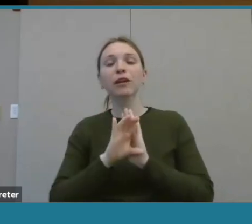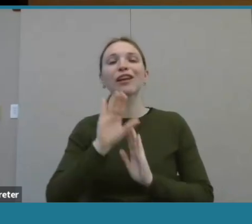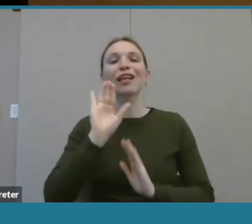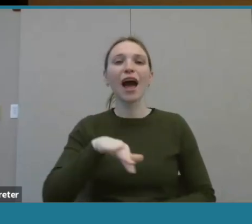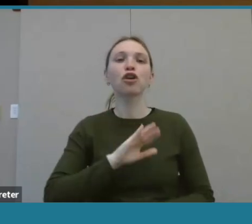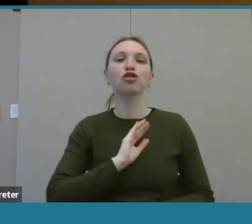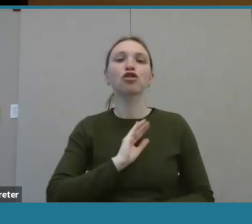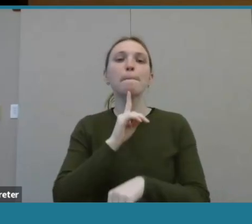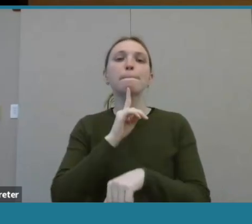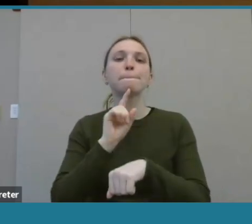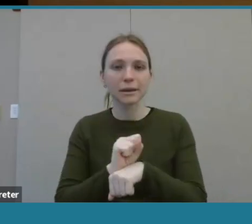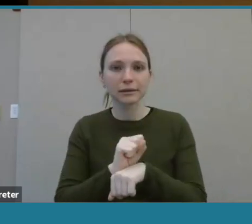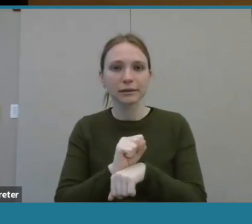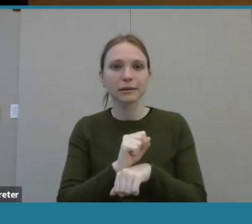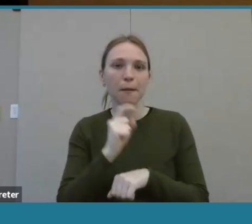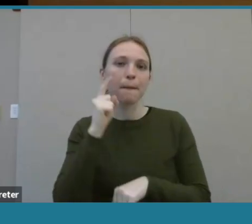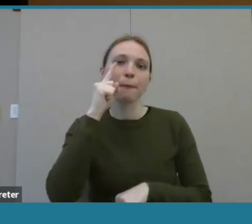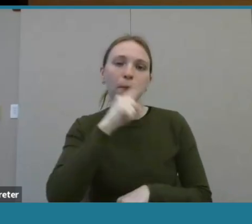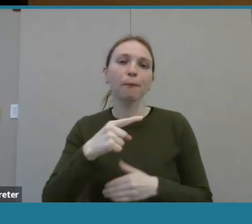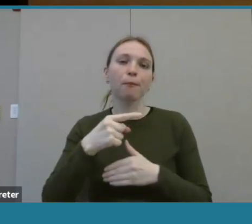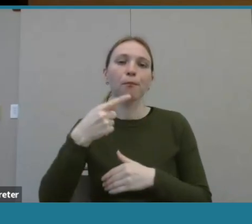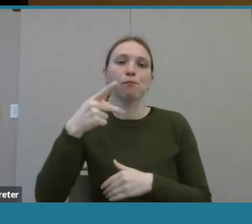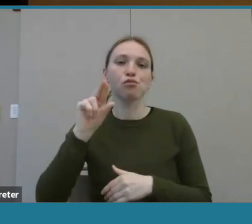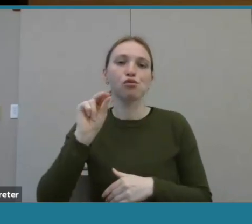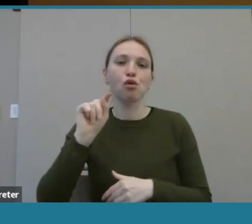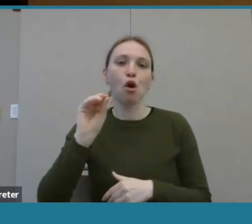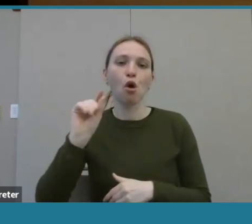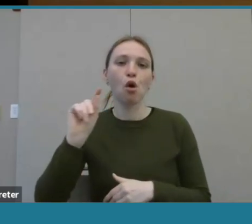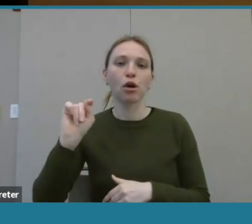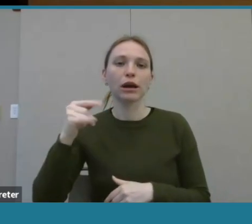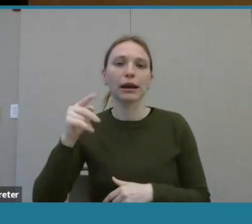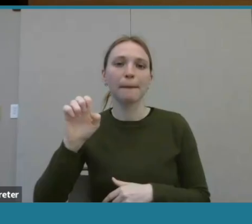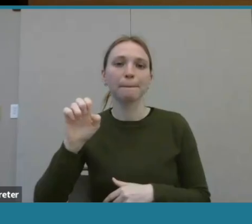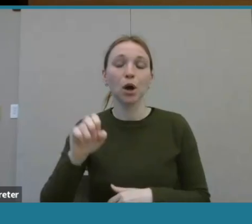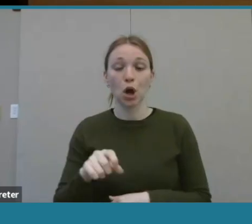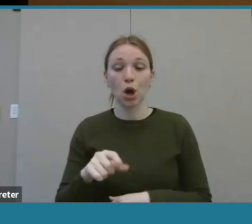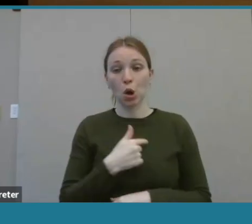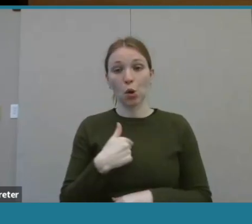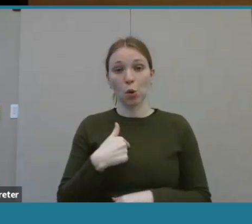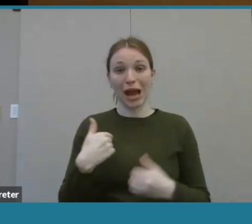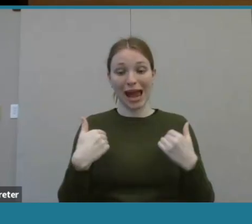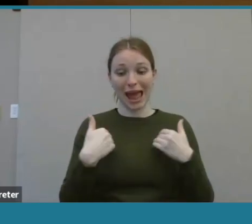So it's a sign that has a— we made a cucumber slice and a grape slice, and you